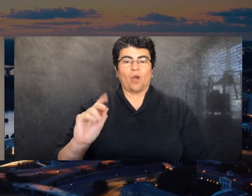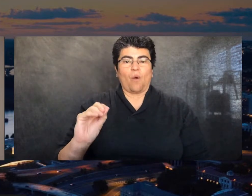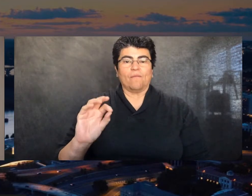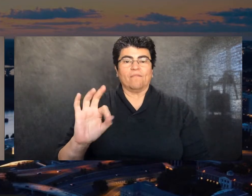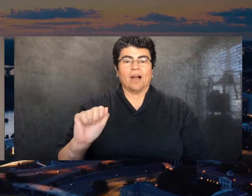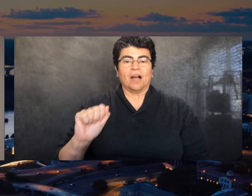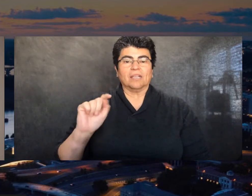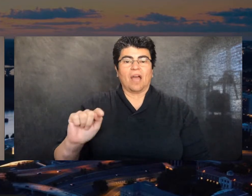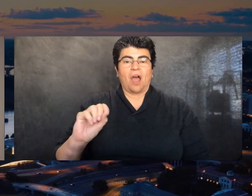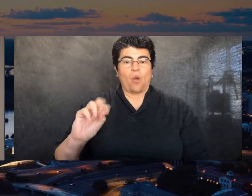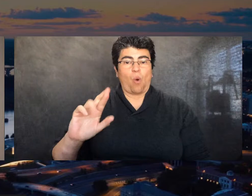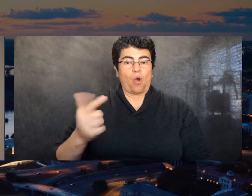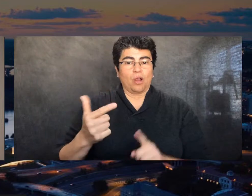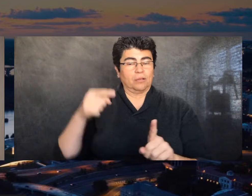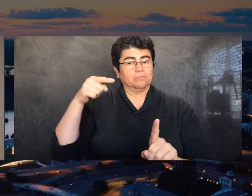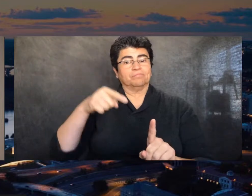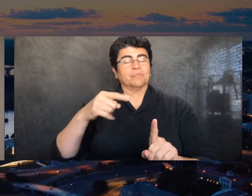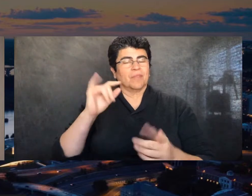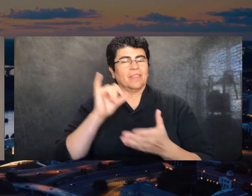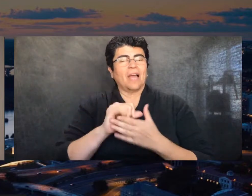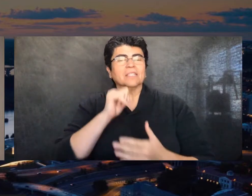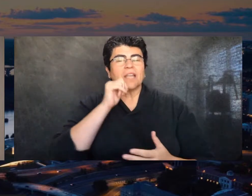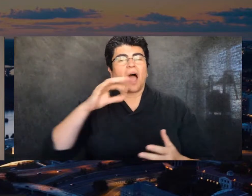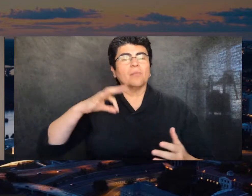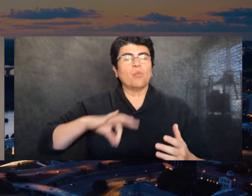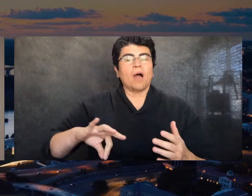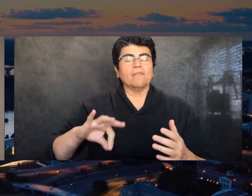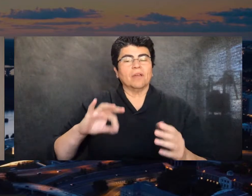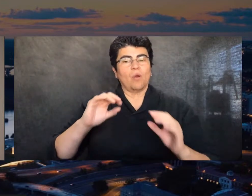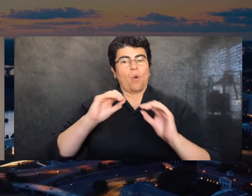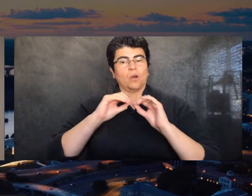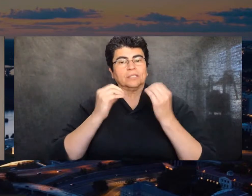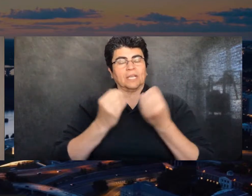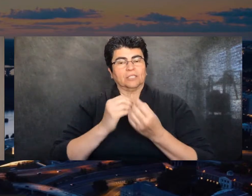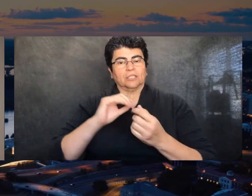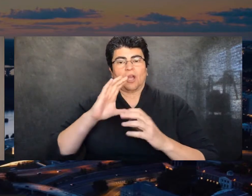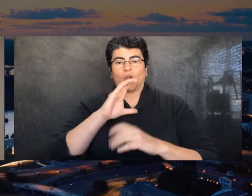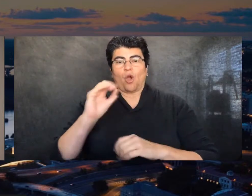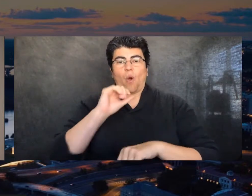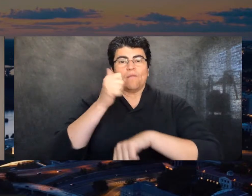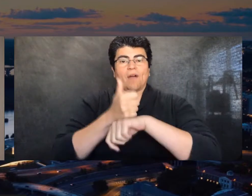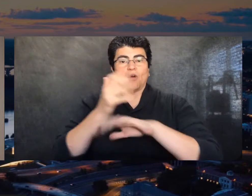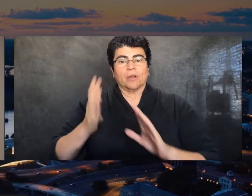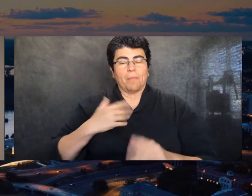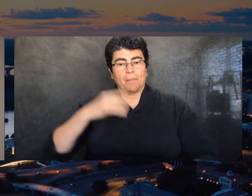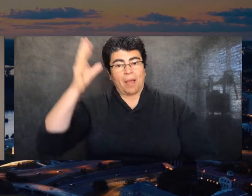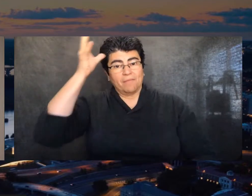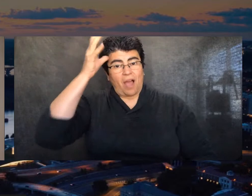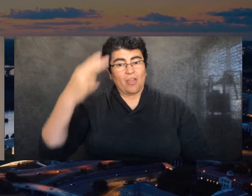Sankova.org is a non-profit organization, co founded by my father, Harry Belafonte,